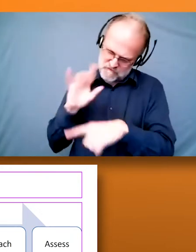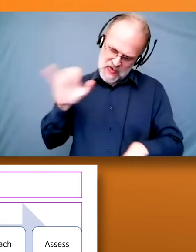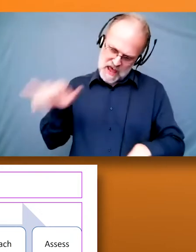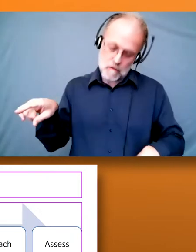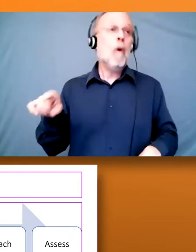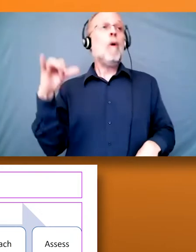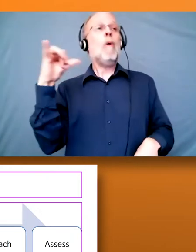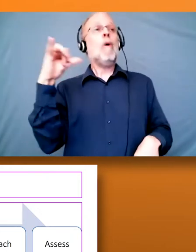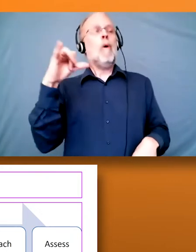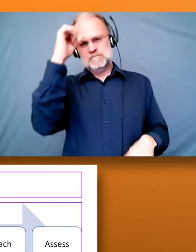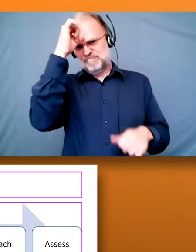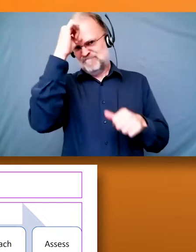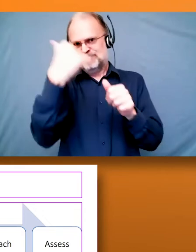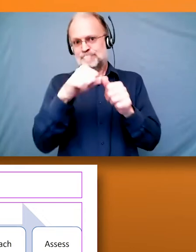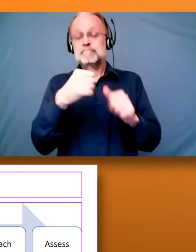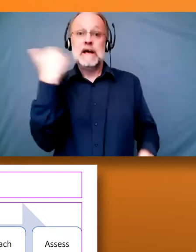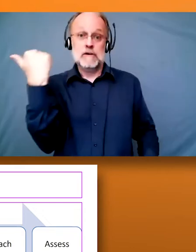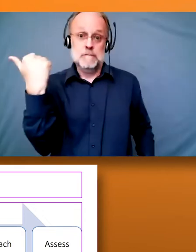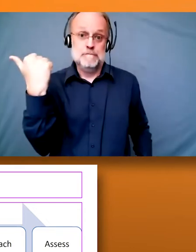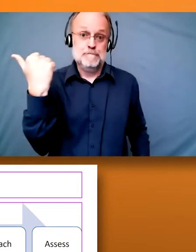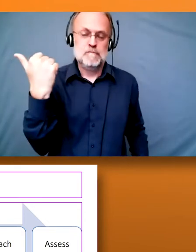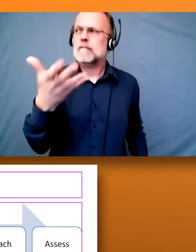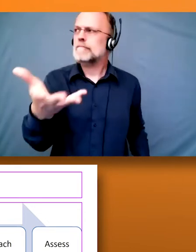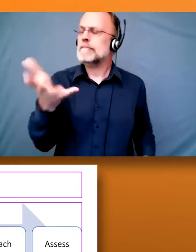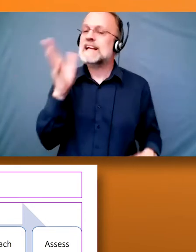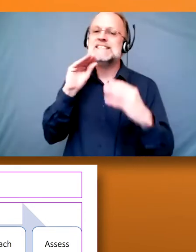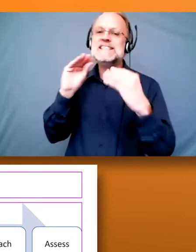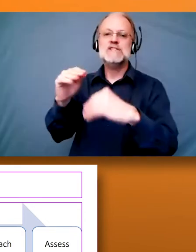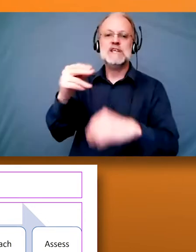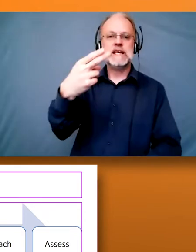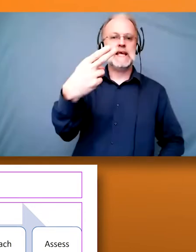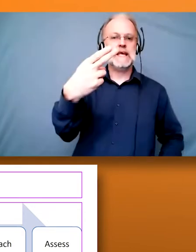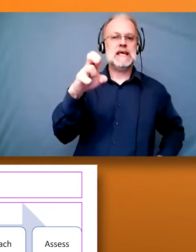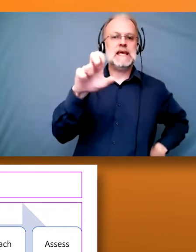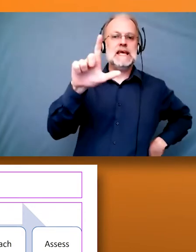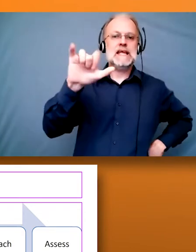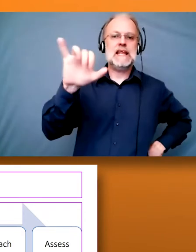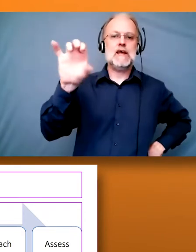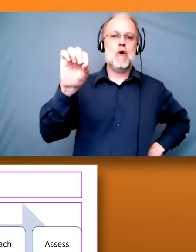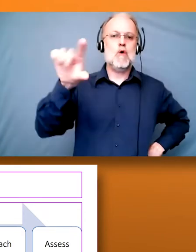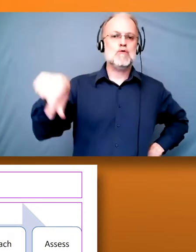So if you--say you're going to teach heliograph.